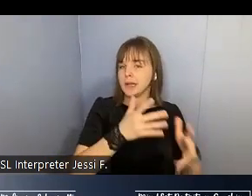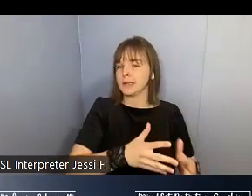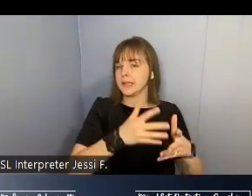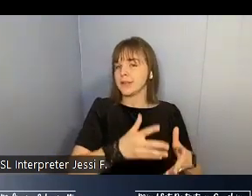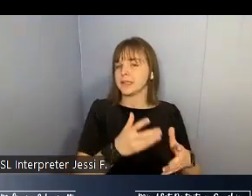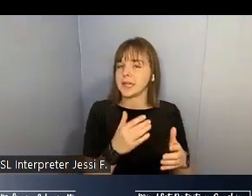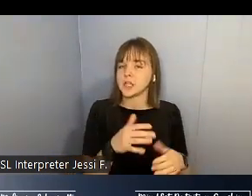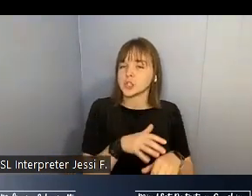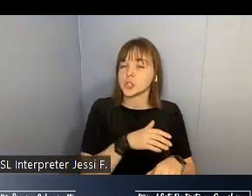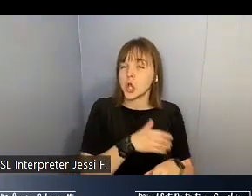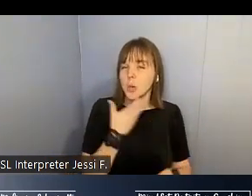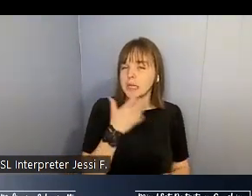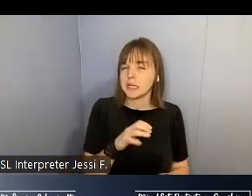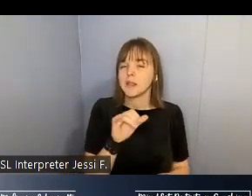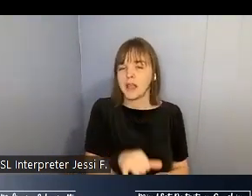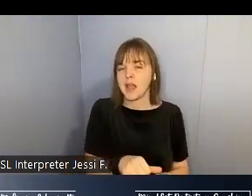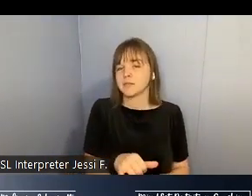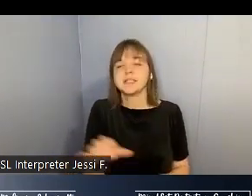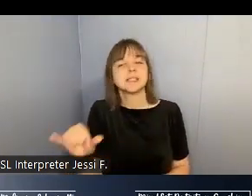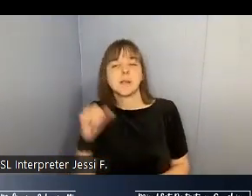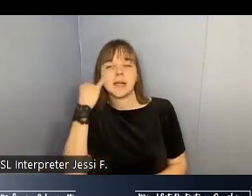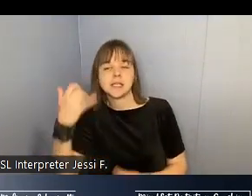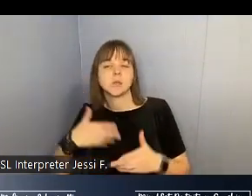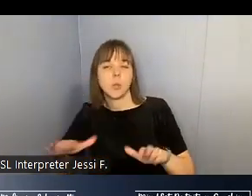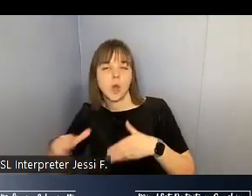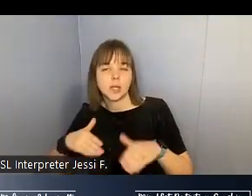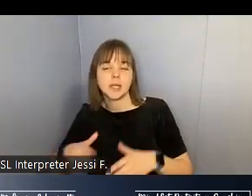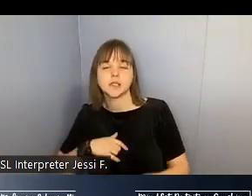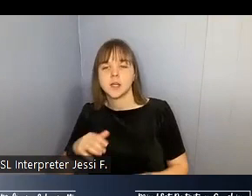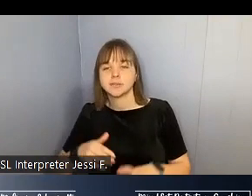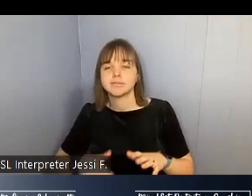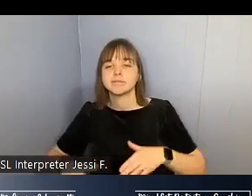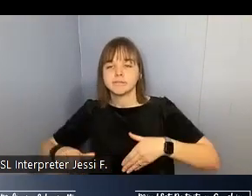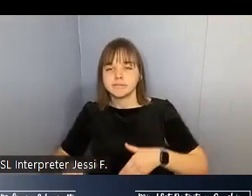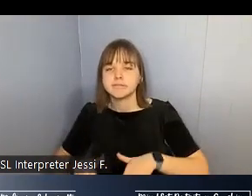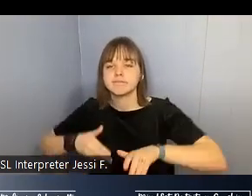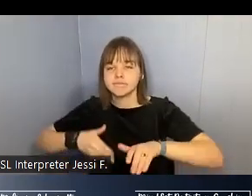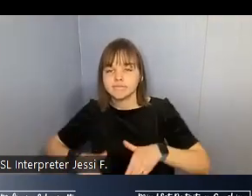It's bringing you to a place where your parasympathetic nervous system, that rest and digest is more engaged.